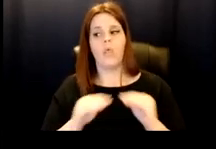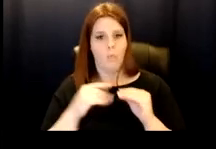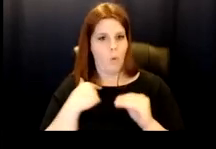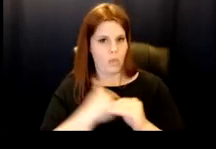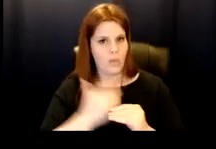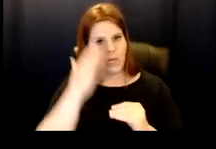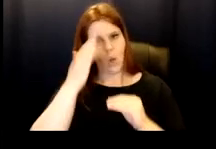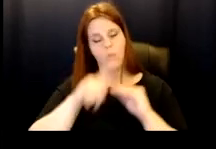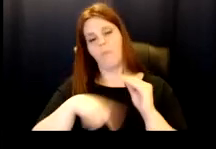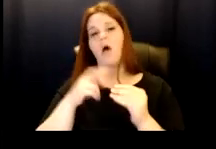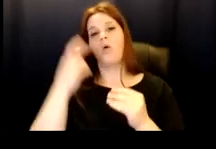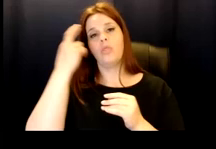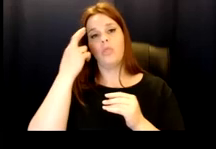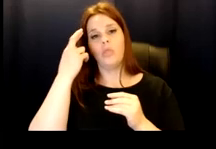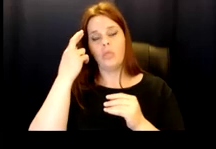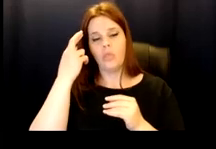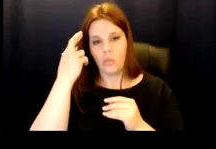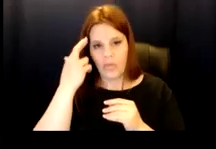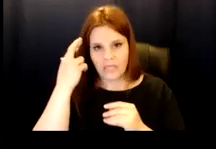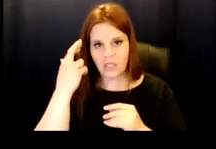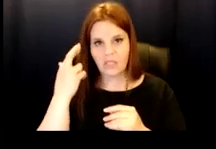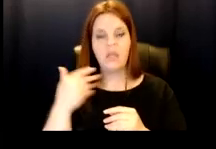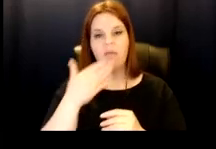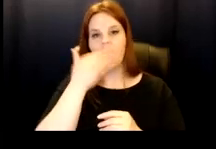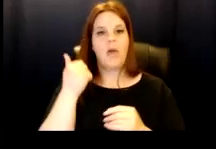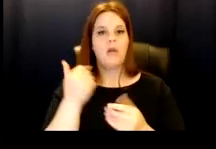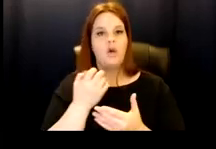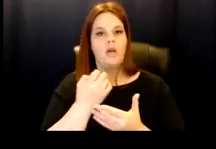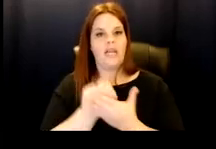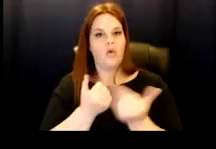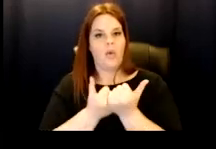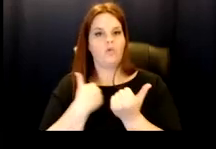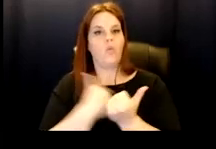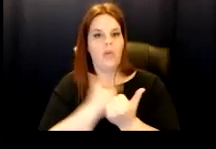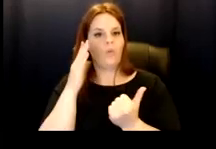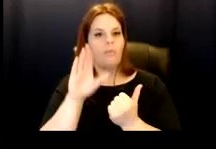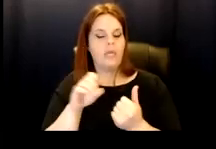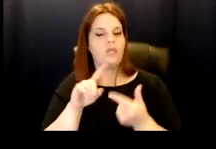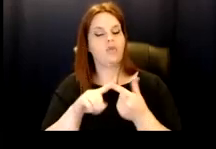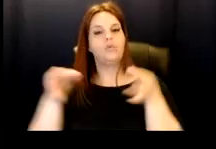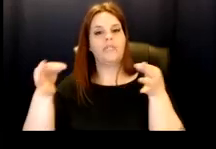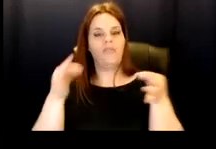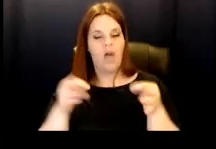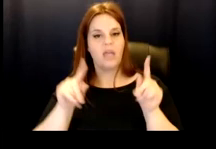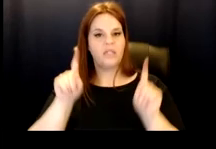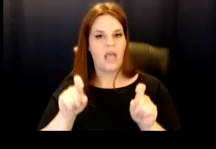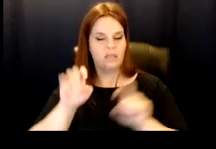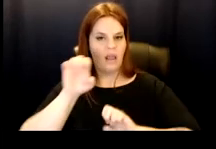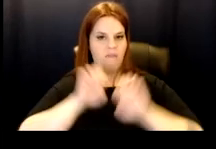for these disparate outcomes the better equipped we will be to define, test, and evaluate potential